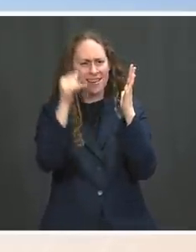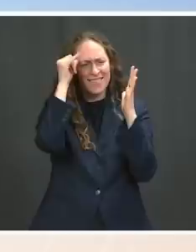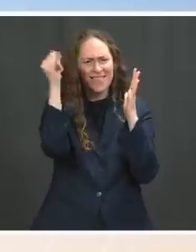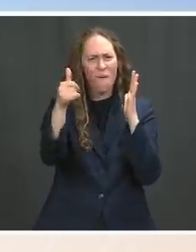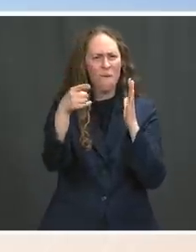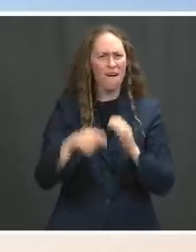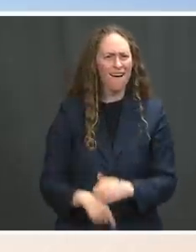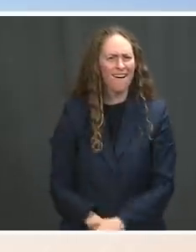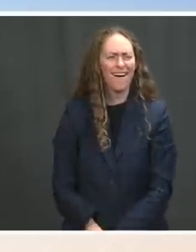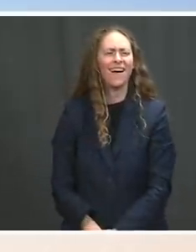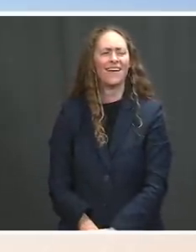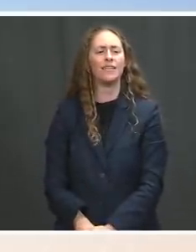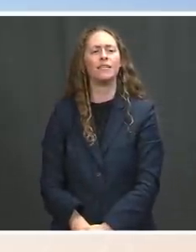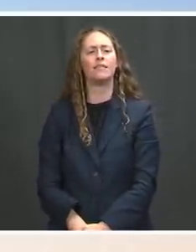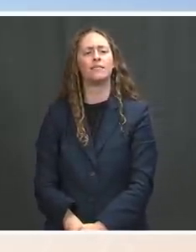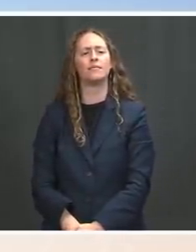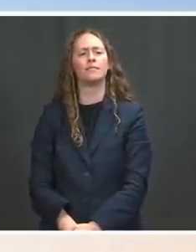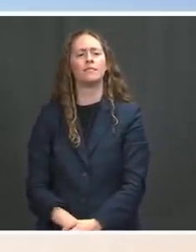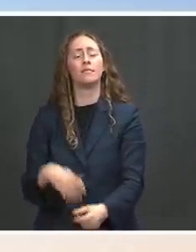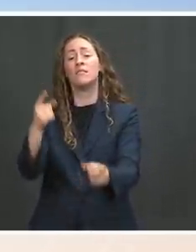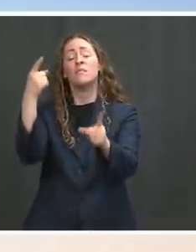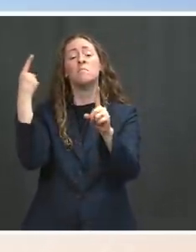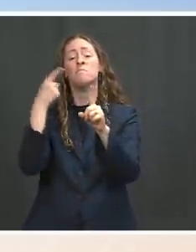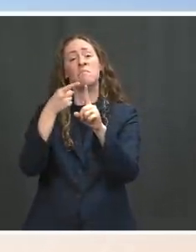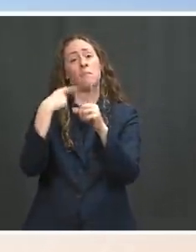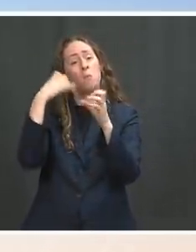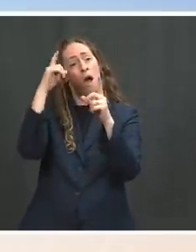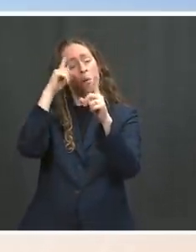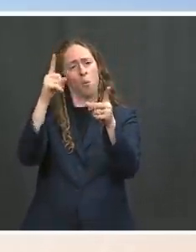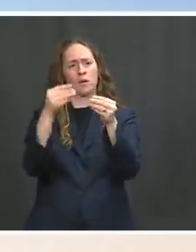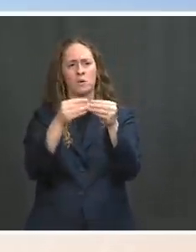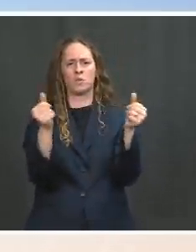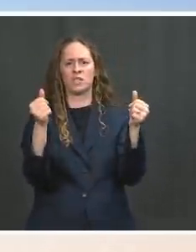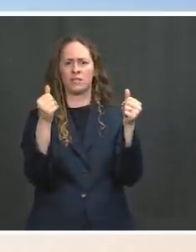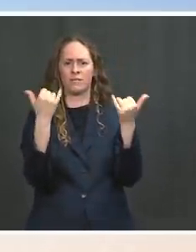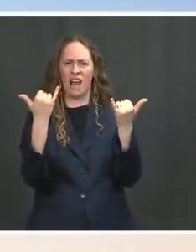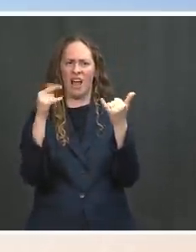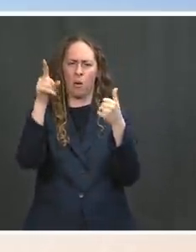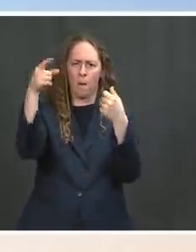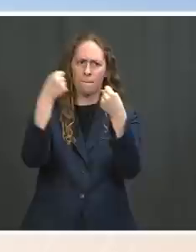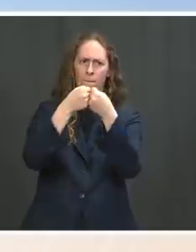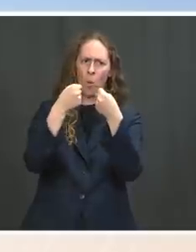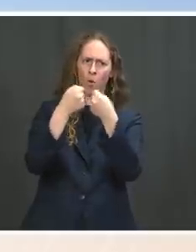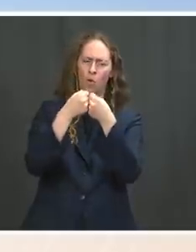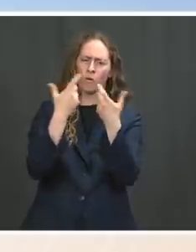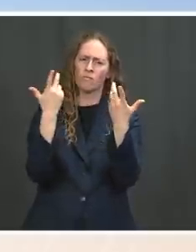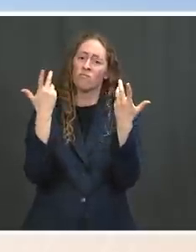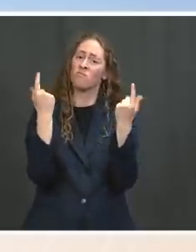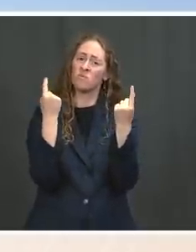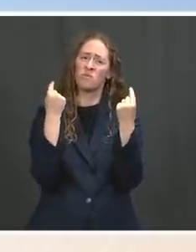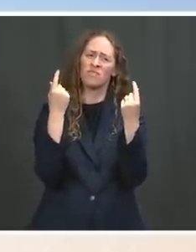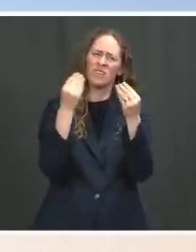as it relates to the challenges at the border and not to be caught up in semantics of what we call it.